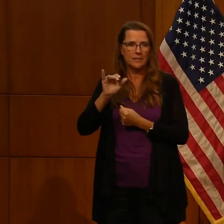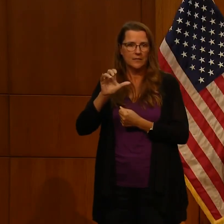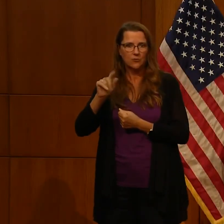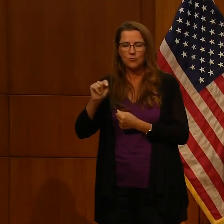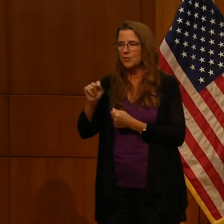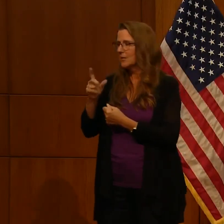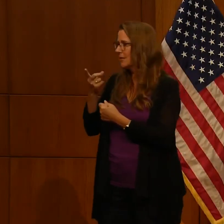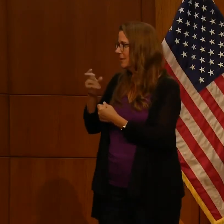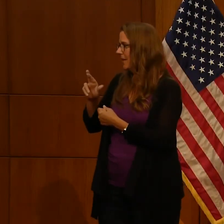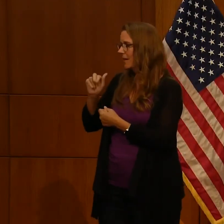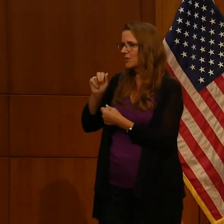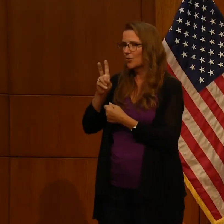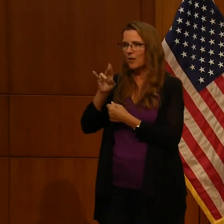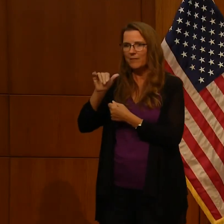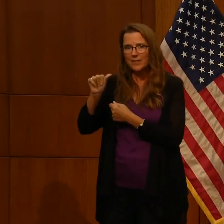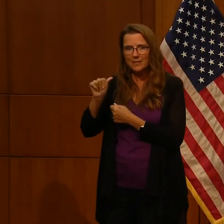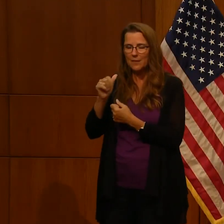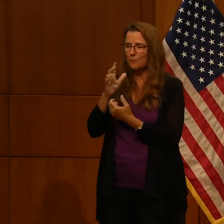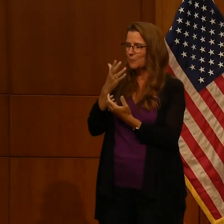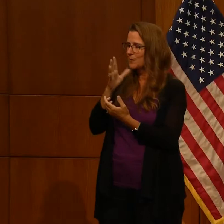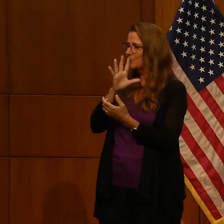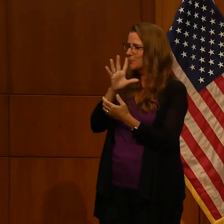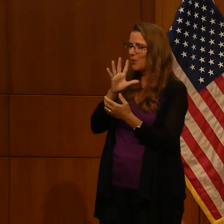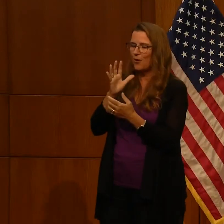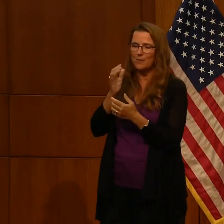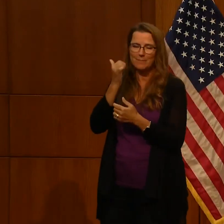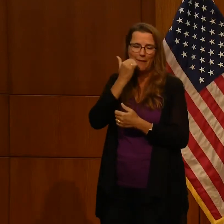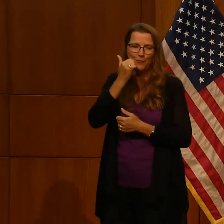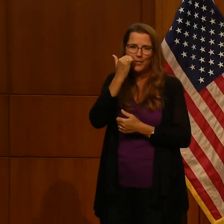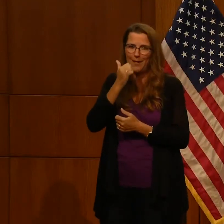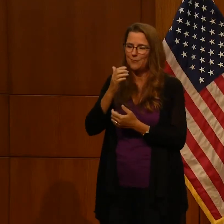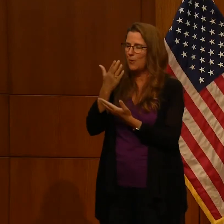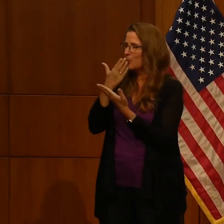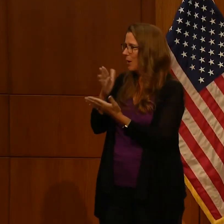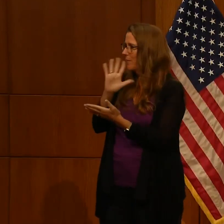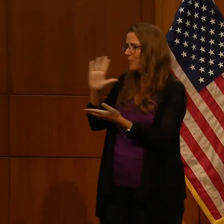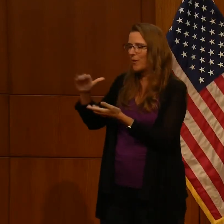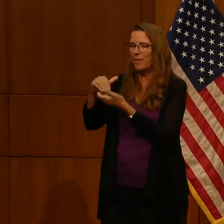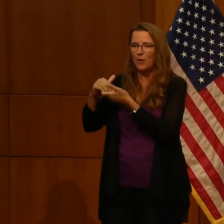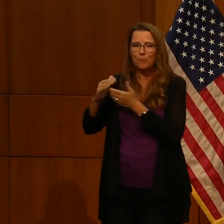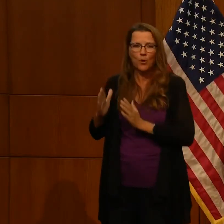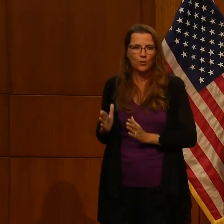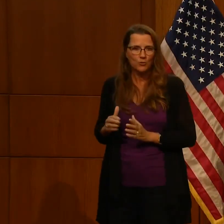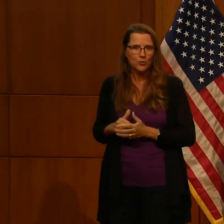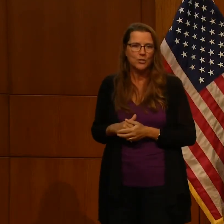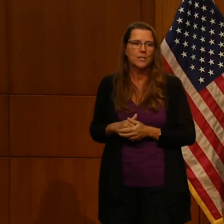CITY HEALTH DISTRICT TO DOCTOR OF ULA. WE TALKED JUST ABOUT